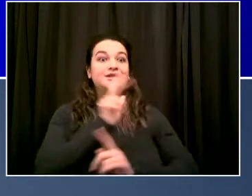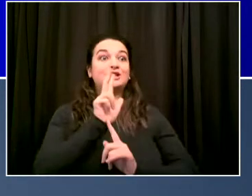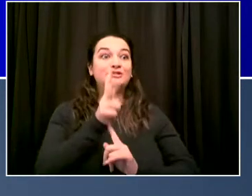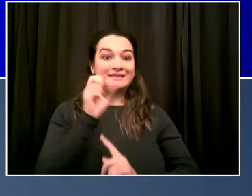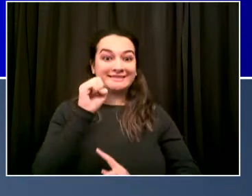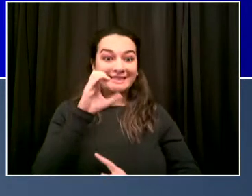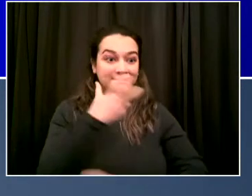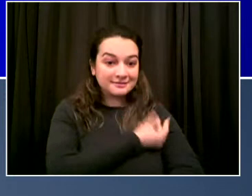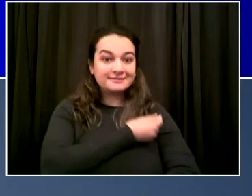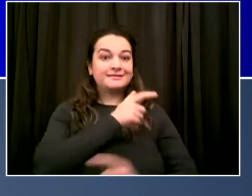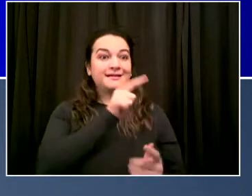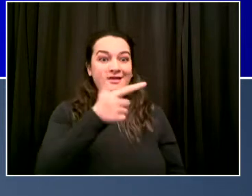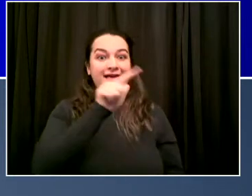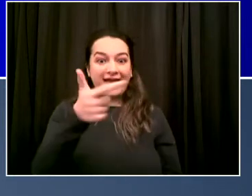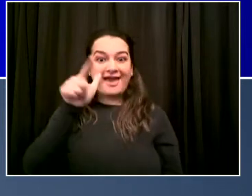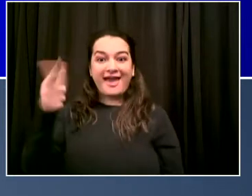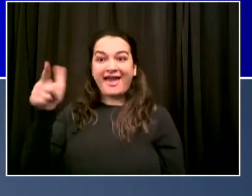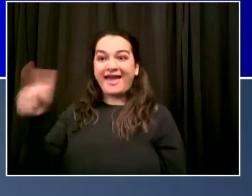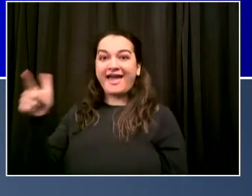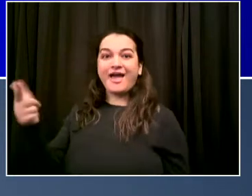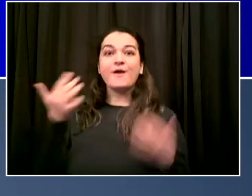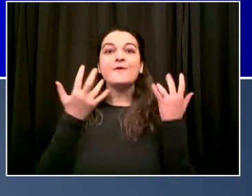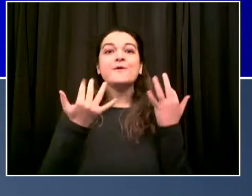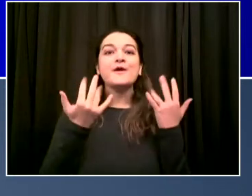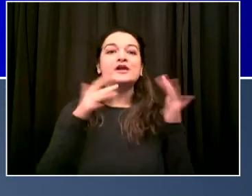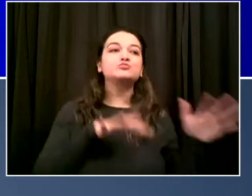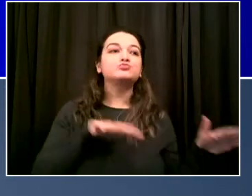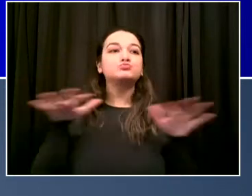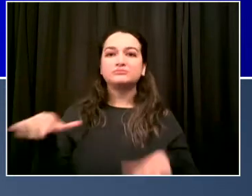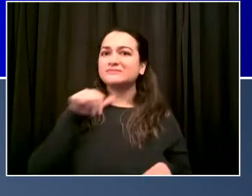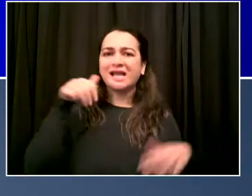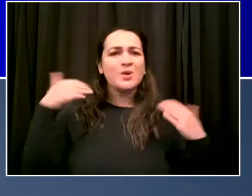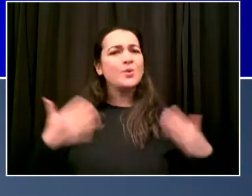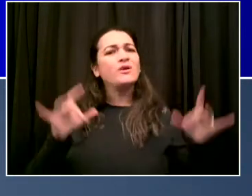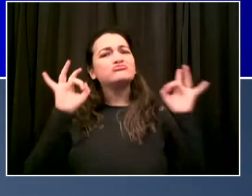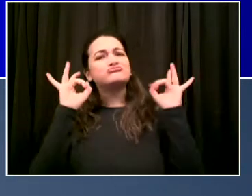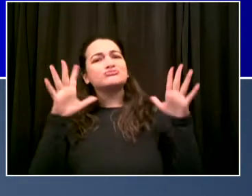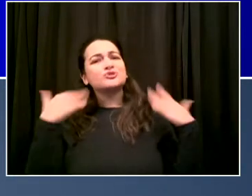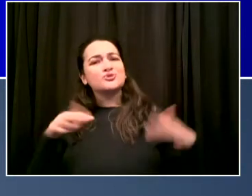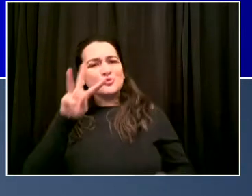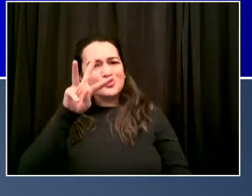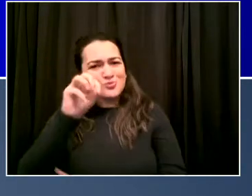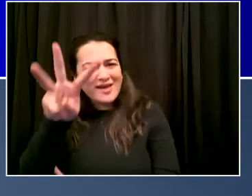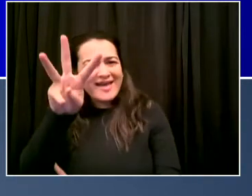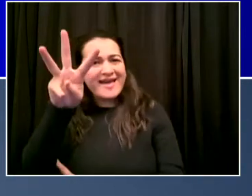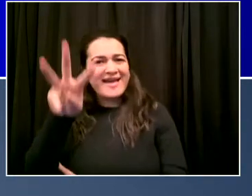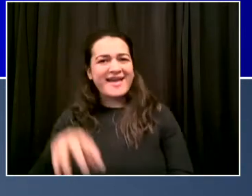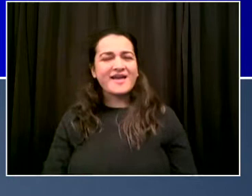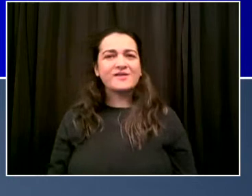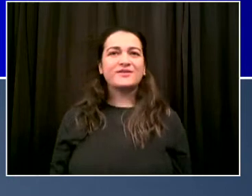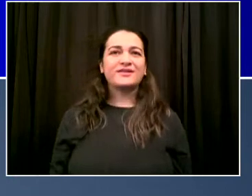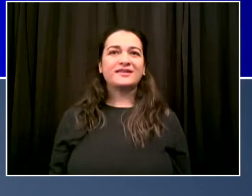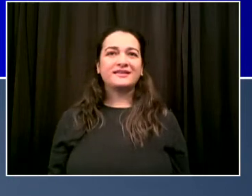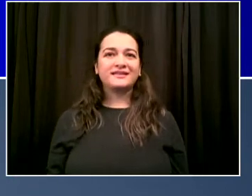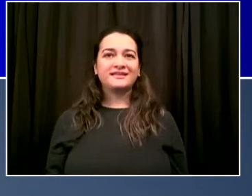EVERY THREE SECONDS IN NNEW YORK CITY. EVERY THREE SSOECNNDS A NEW YORKER GOT